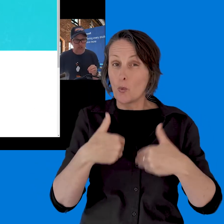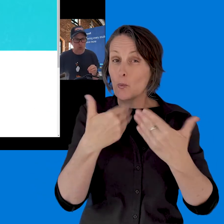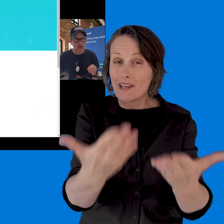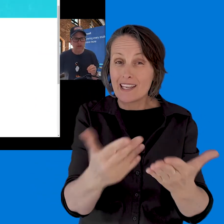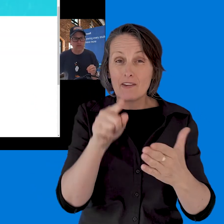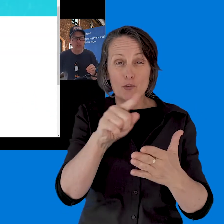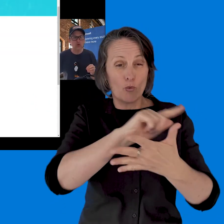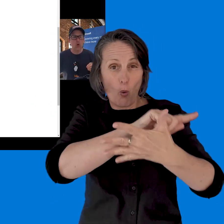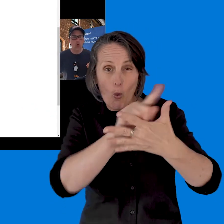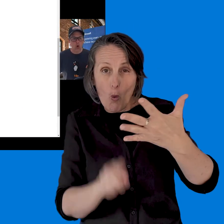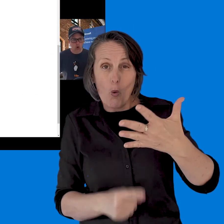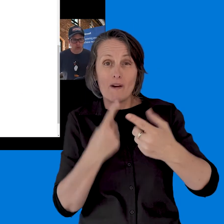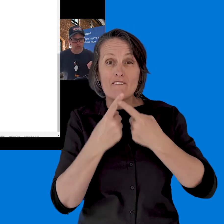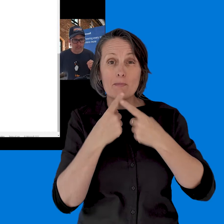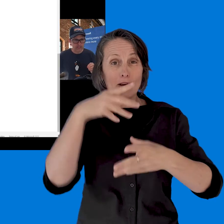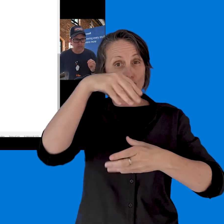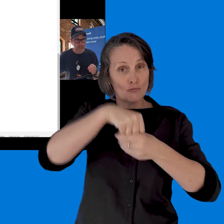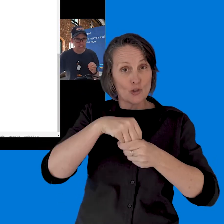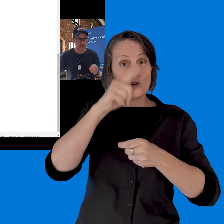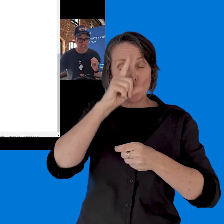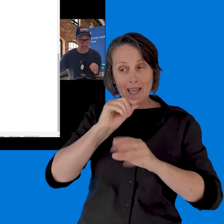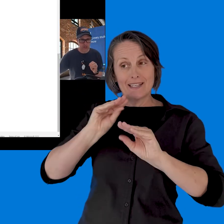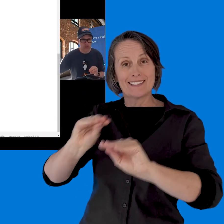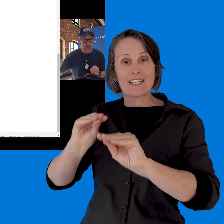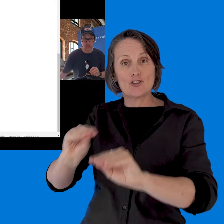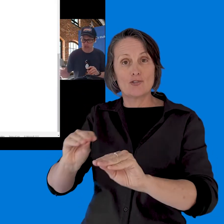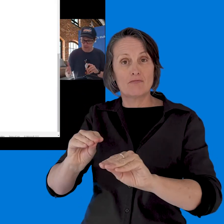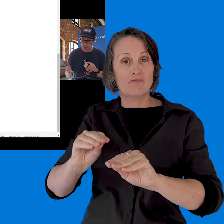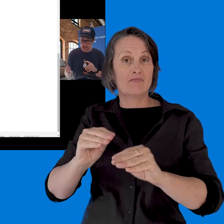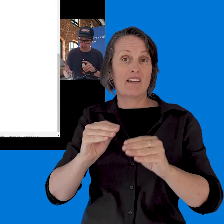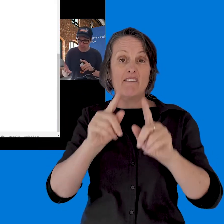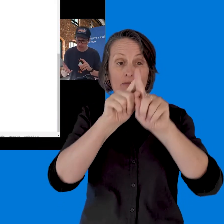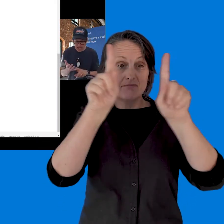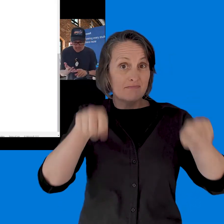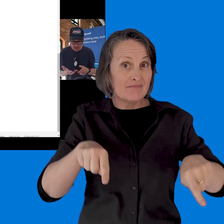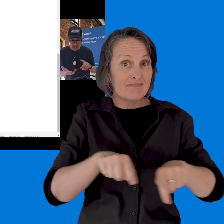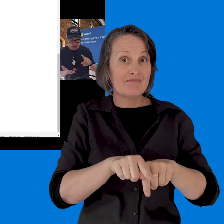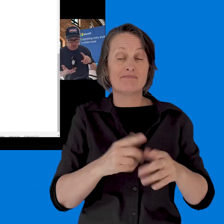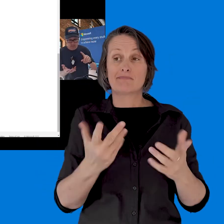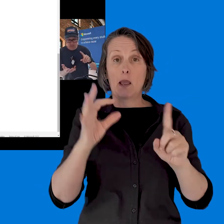So we've given you all the bits and pieces that you need the handouts,